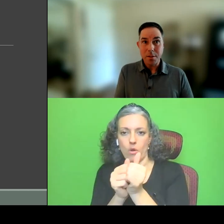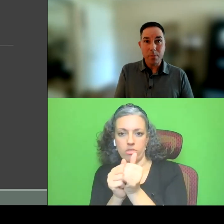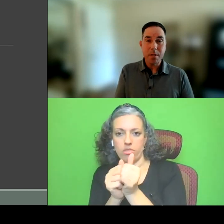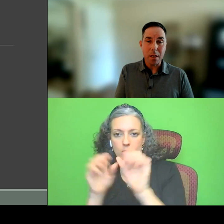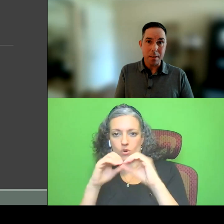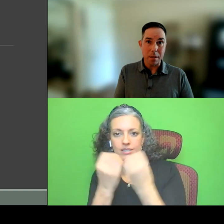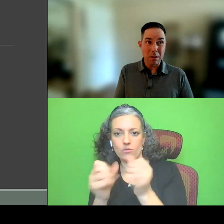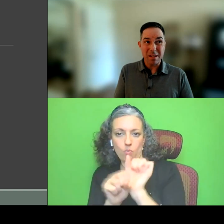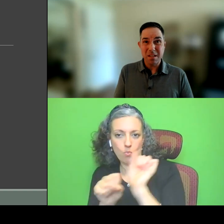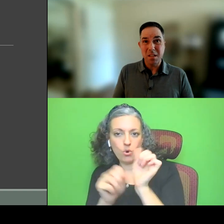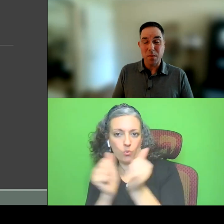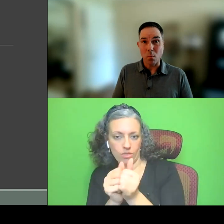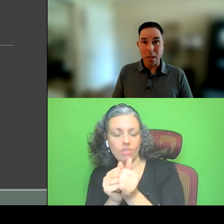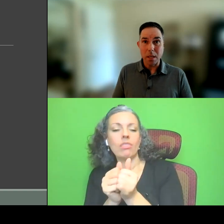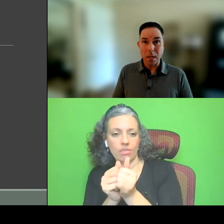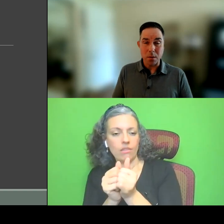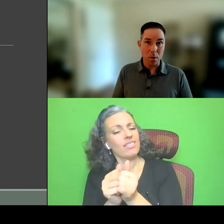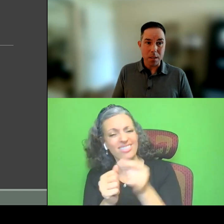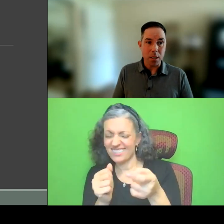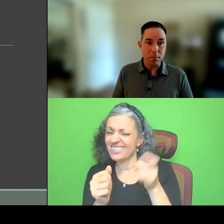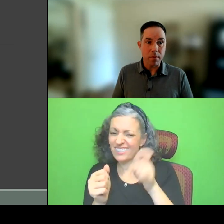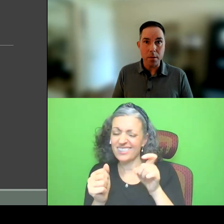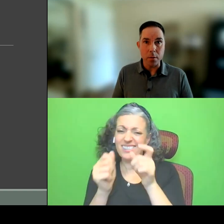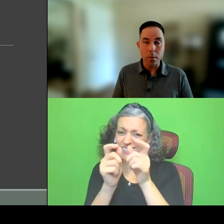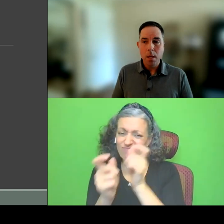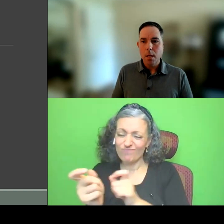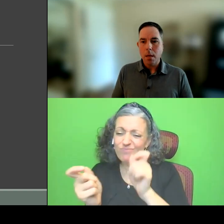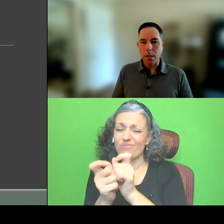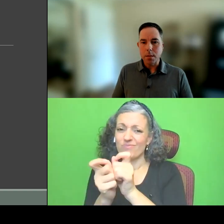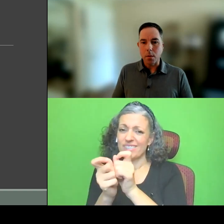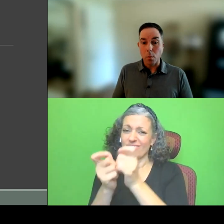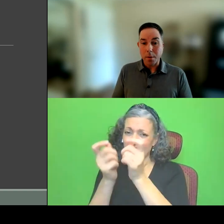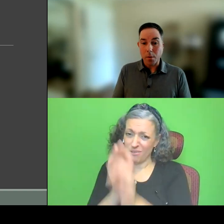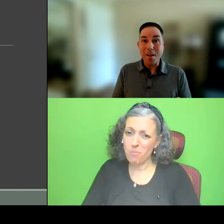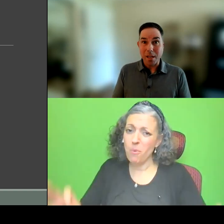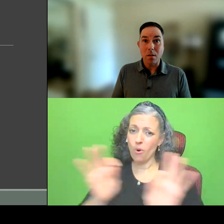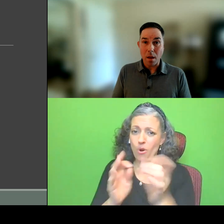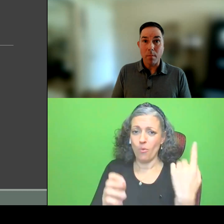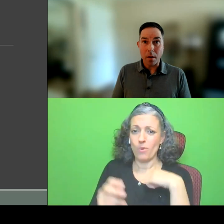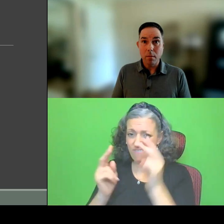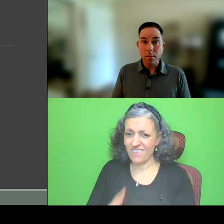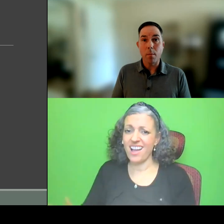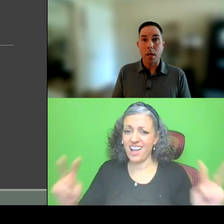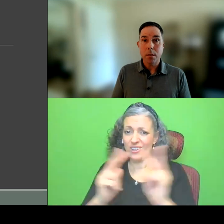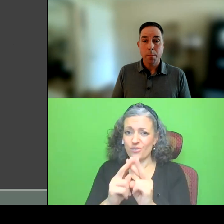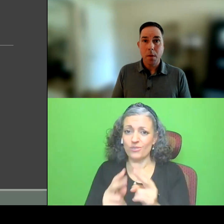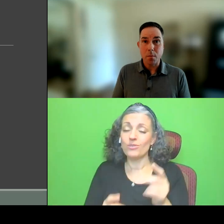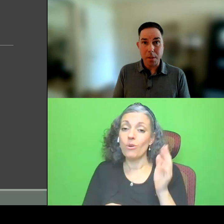and just emphasizing that this is something we as an organization value. So, you're to hear a lot about it from us.